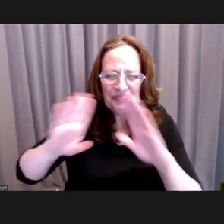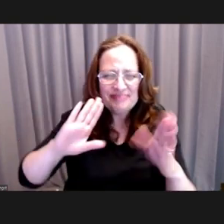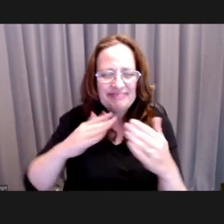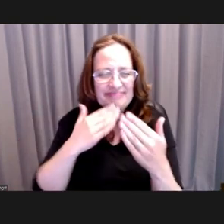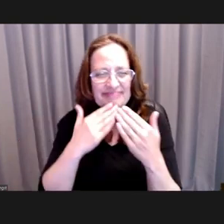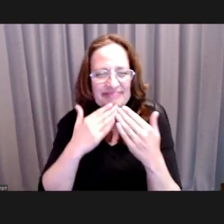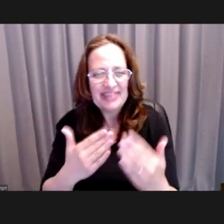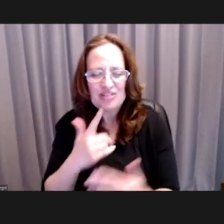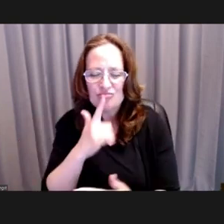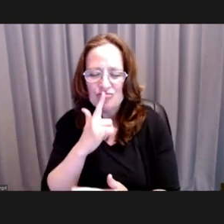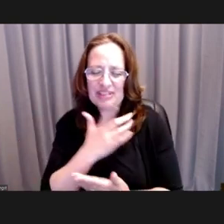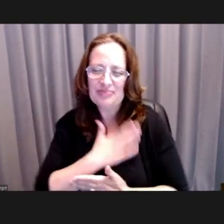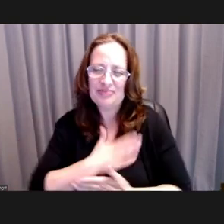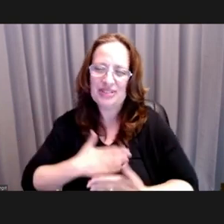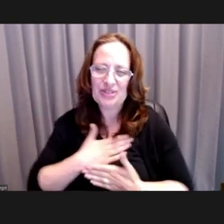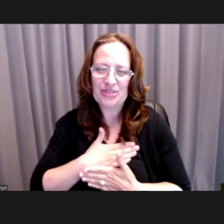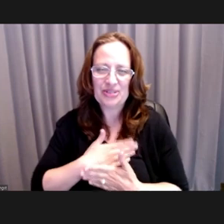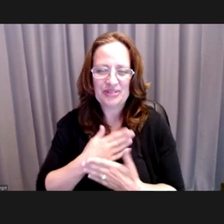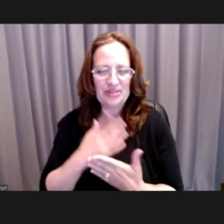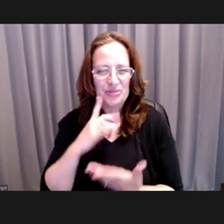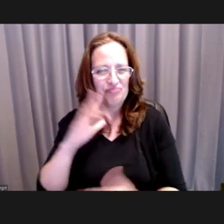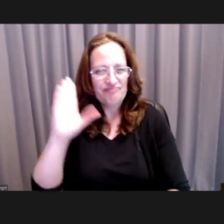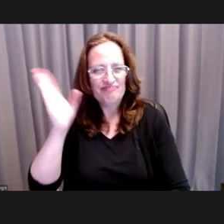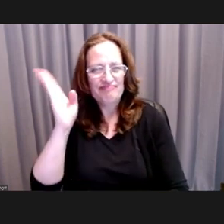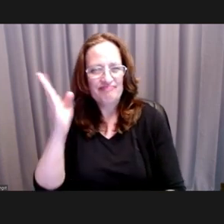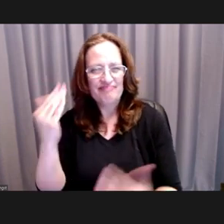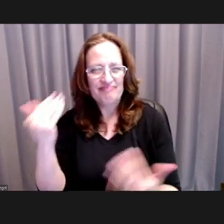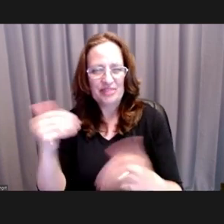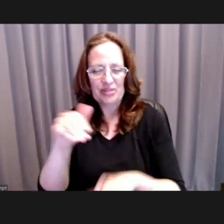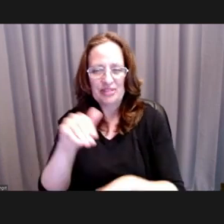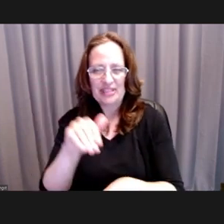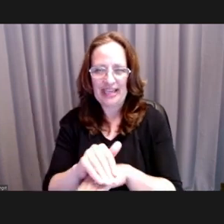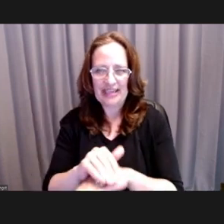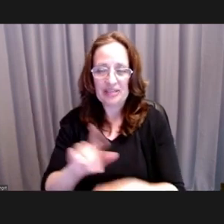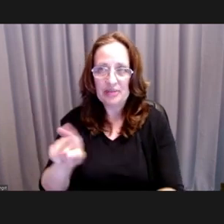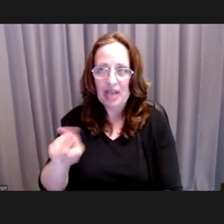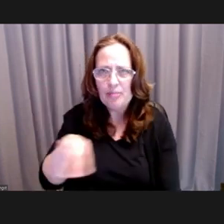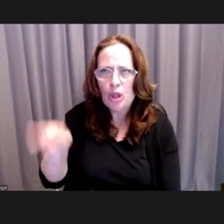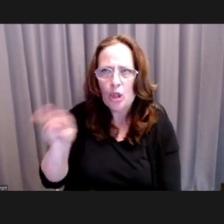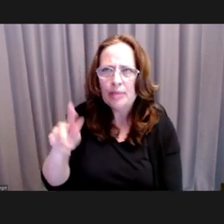tonight. I just want to make sure that my slides are showing well.